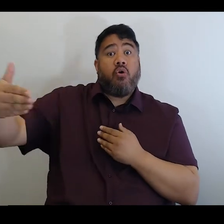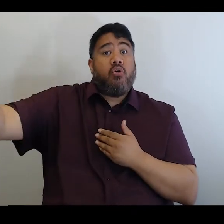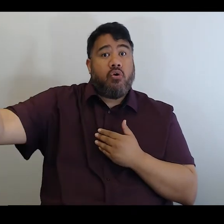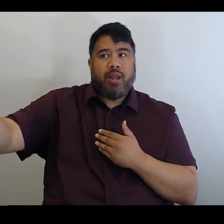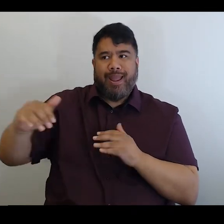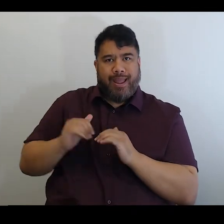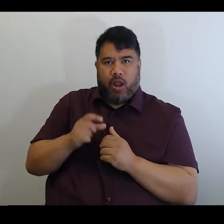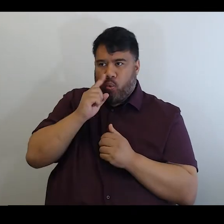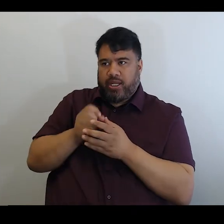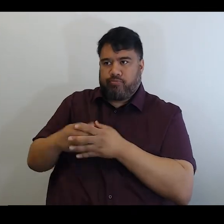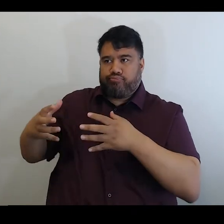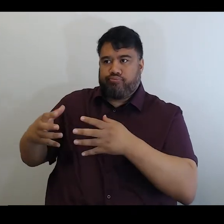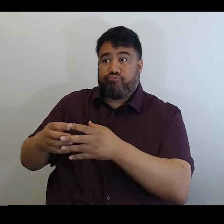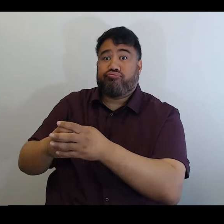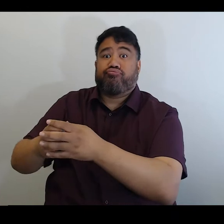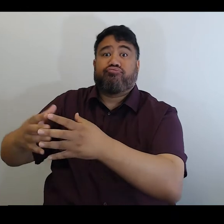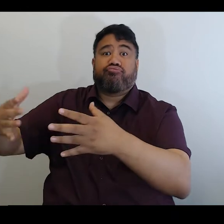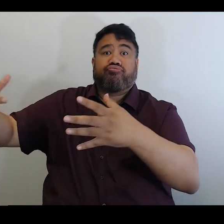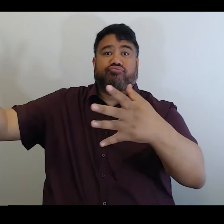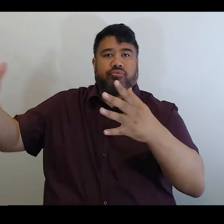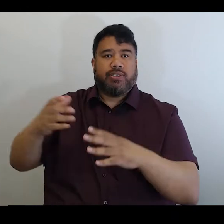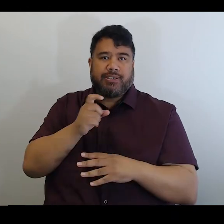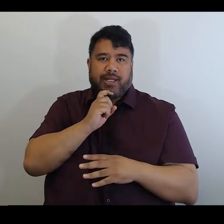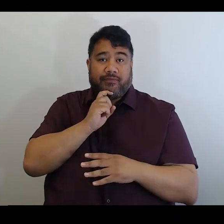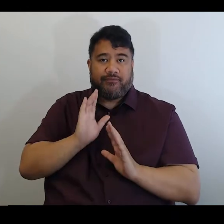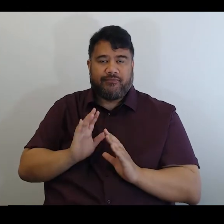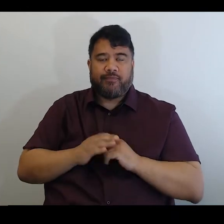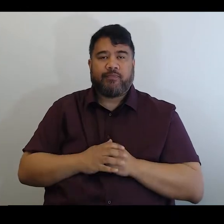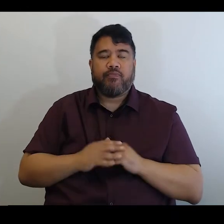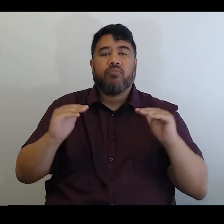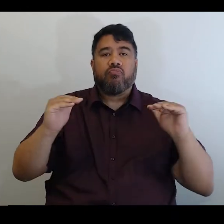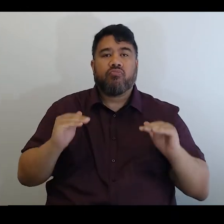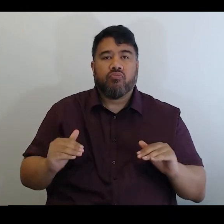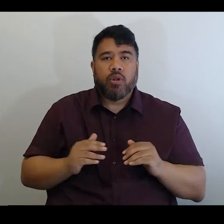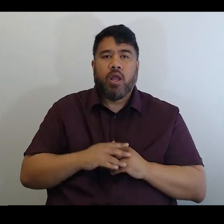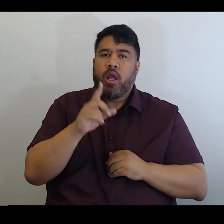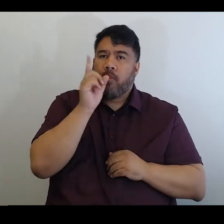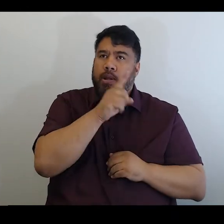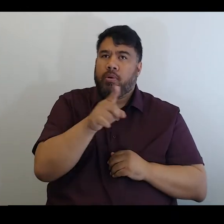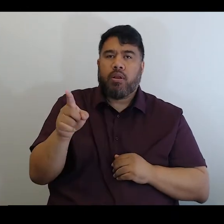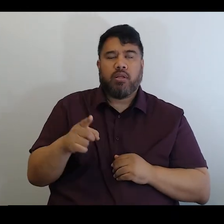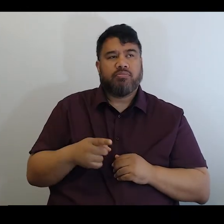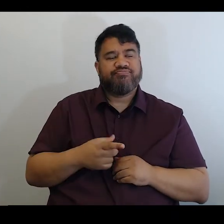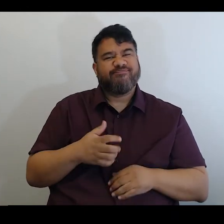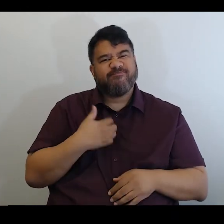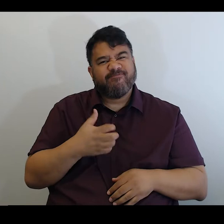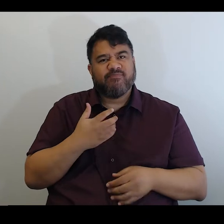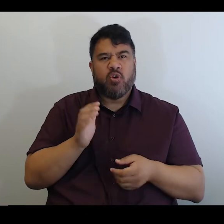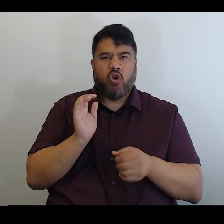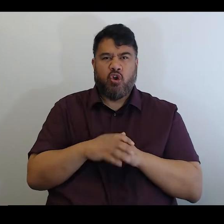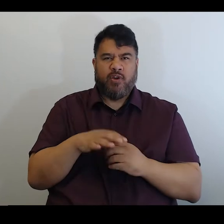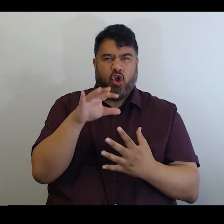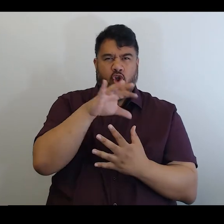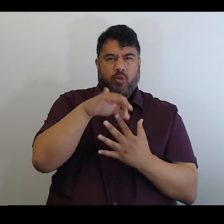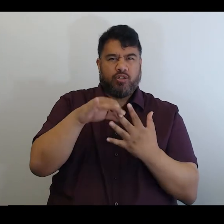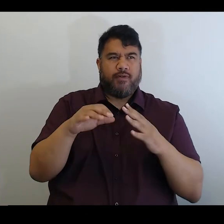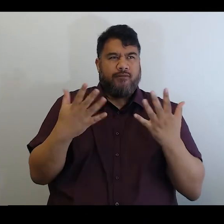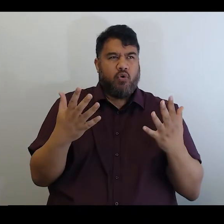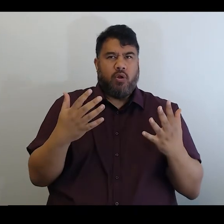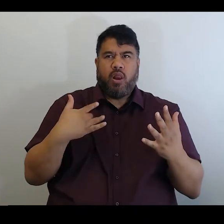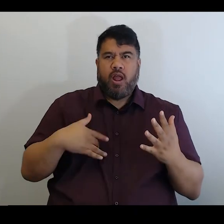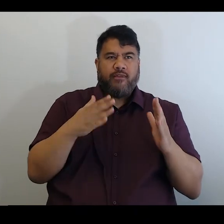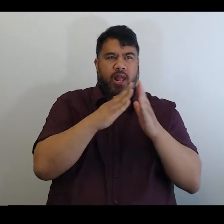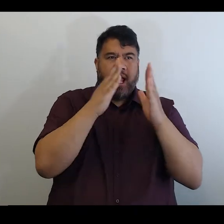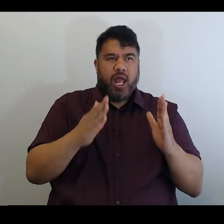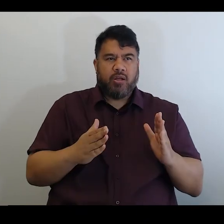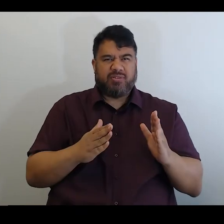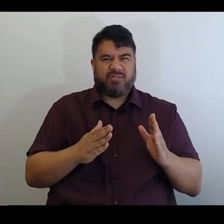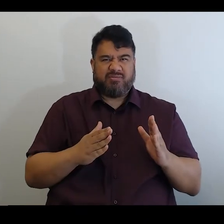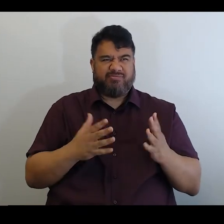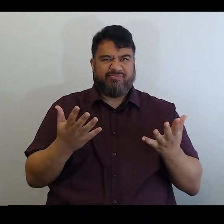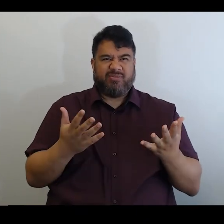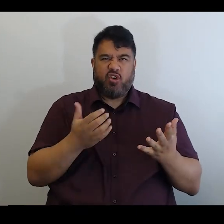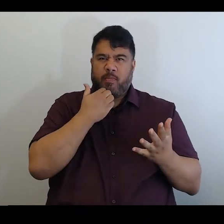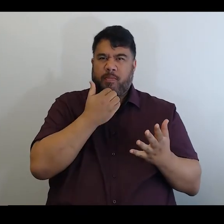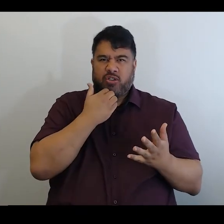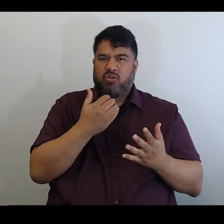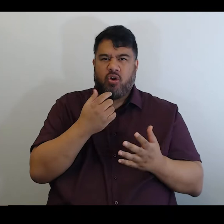I've heard of the deep dissatisfaction with the limited living options available for our community, and a deep fear of what options might be taken away.